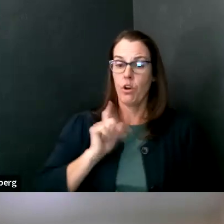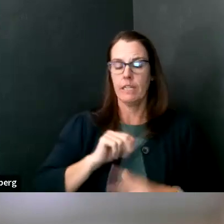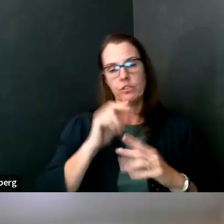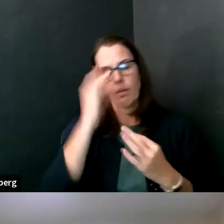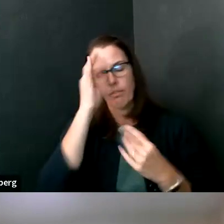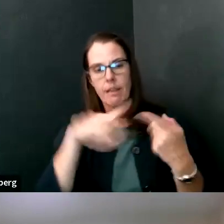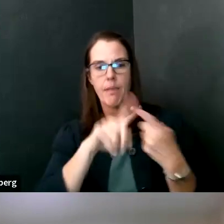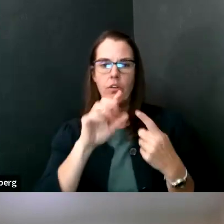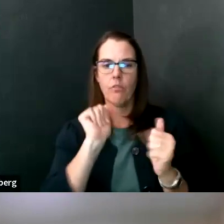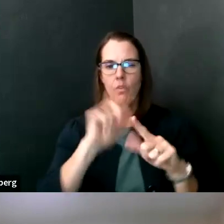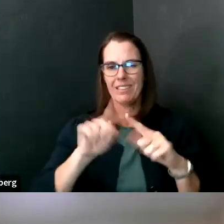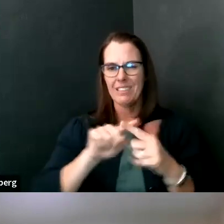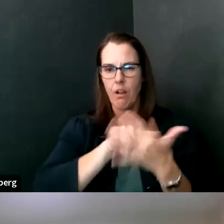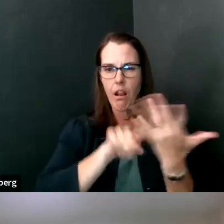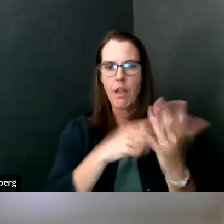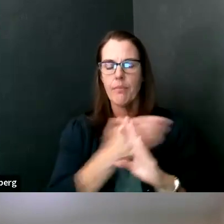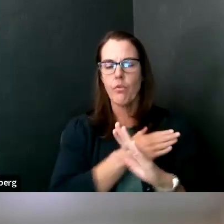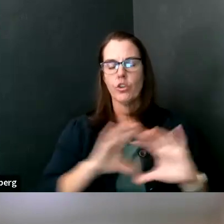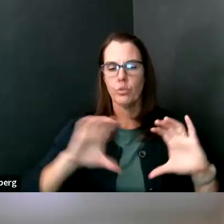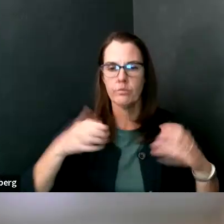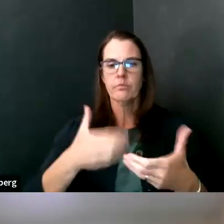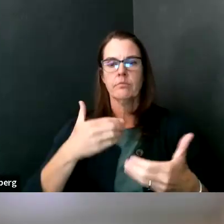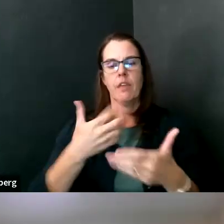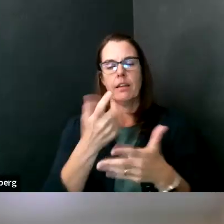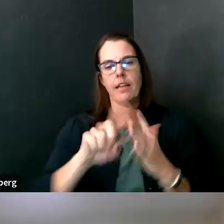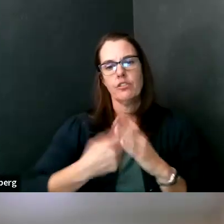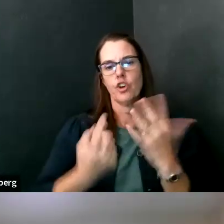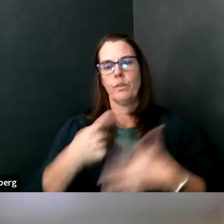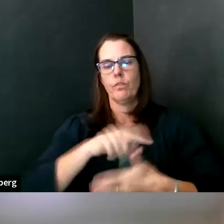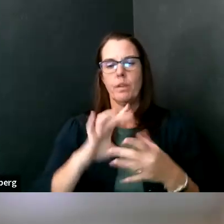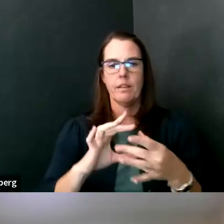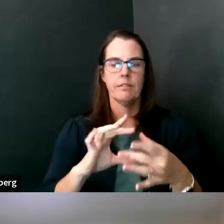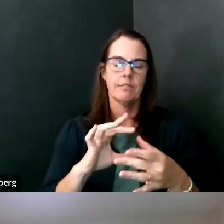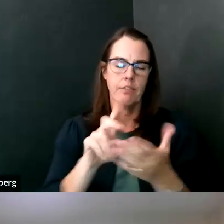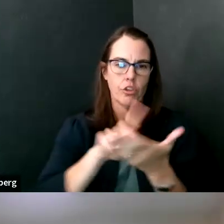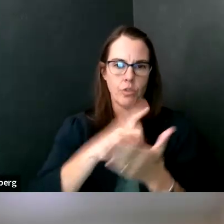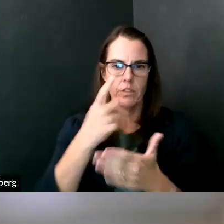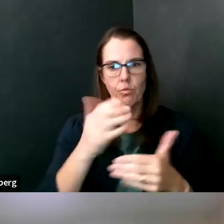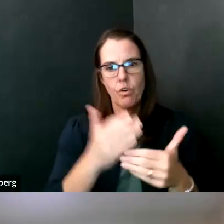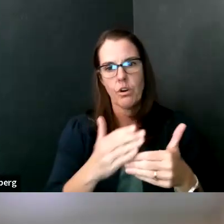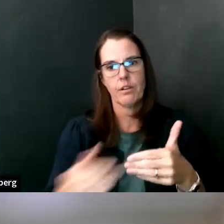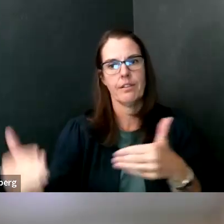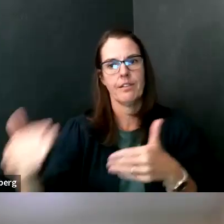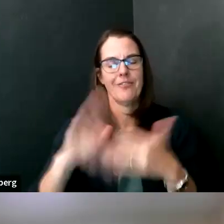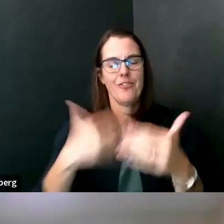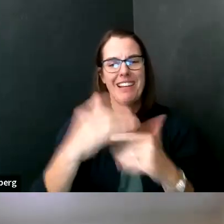month. Thank you for your time and thanks as always for the opportunity to comment.